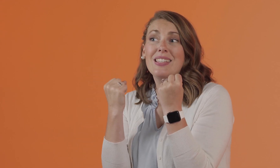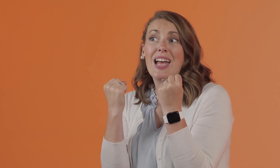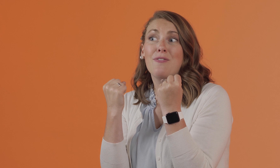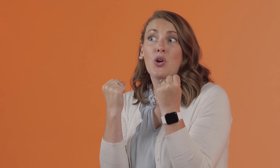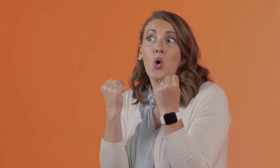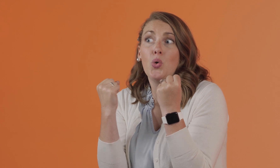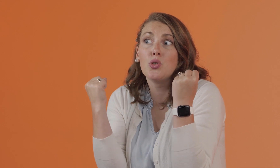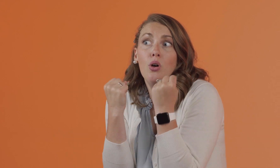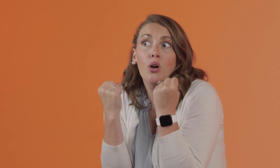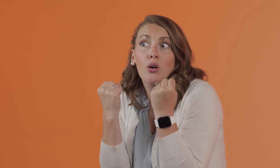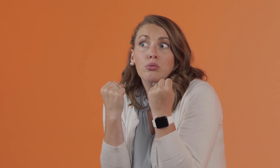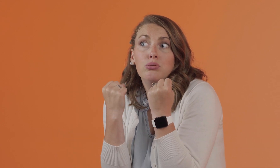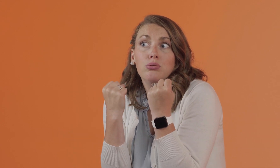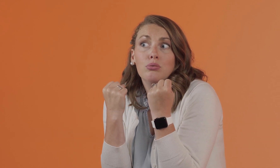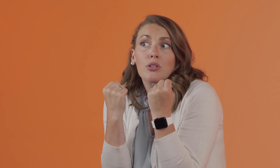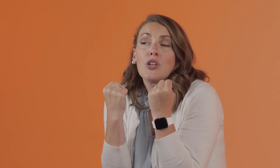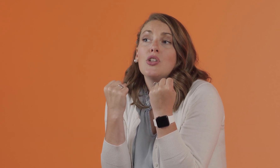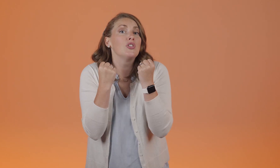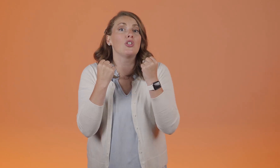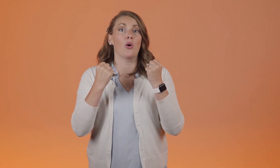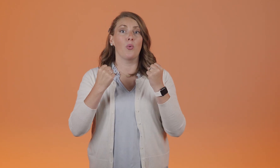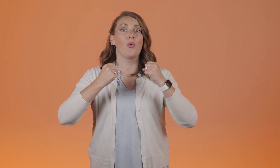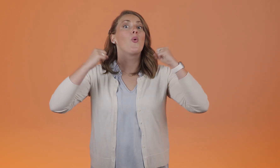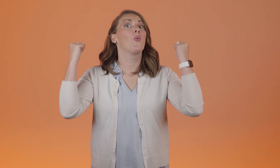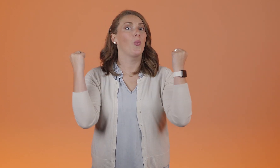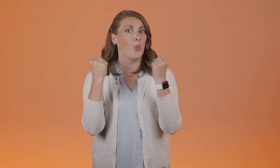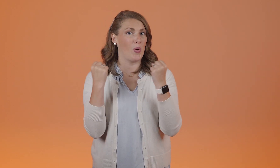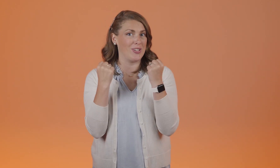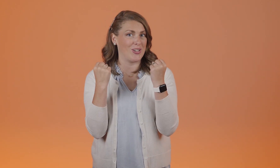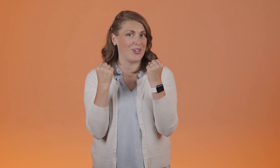sign for cold. So WINTER